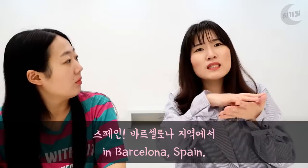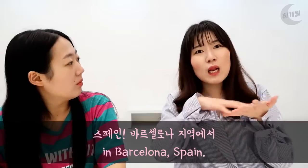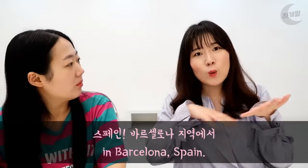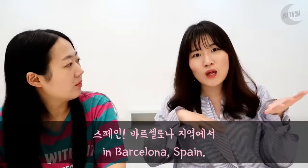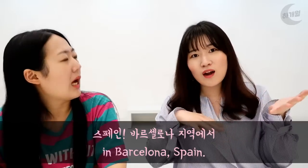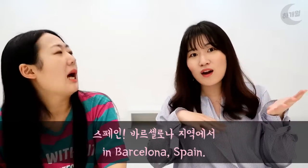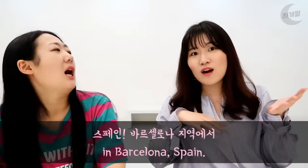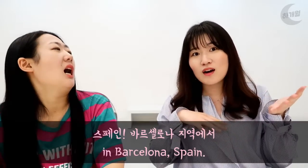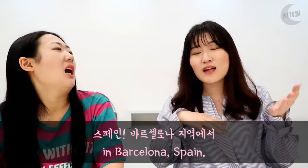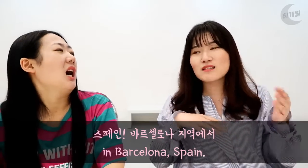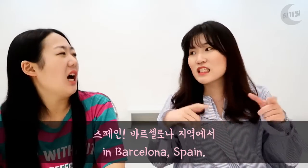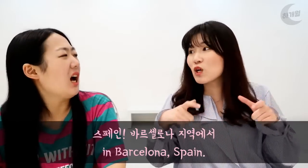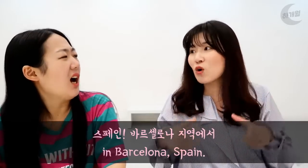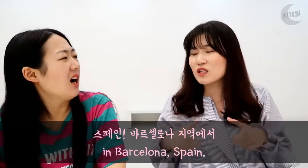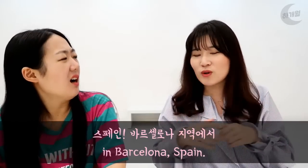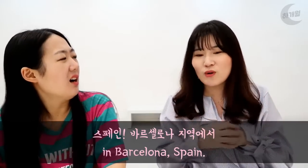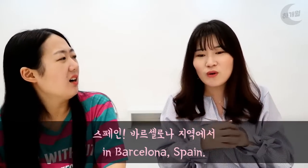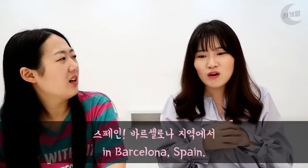in Barcelona, Spain.